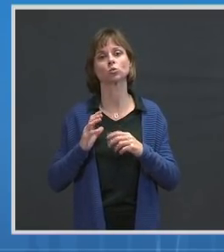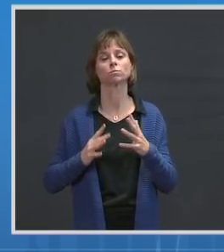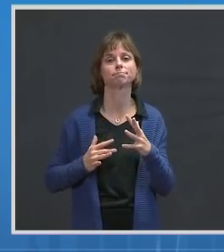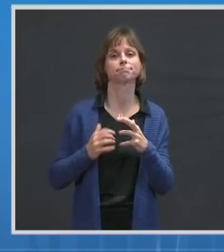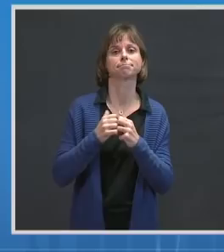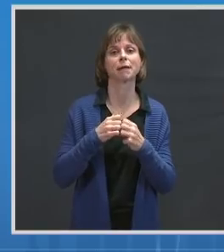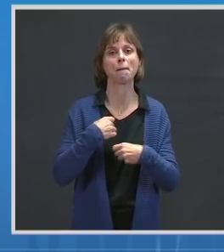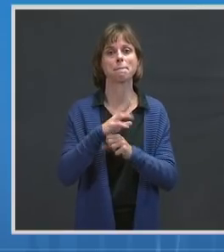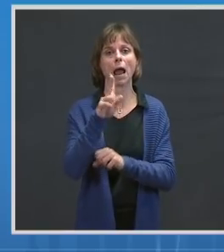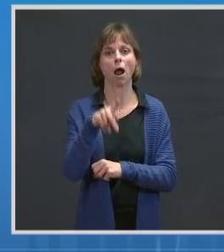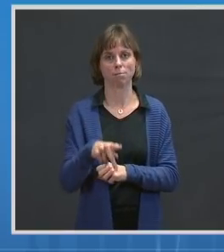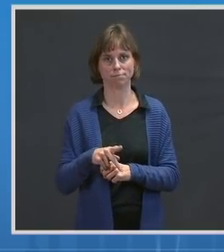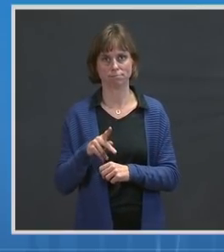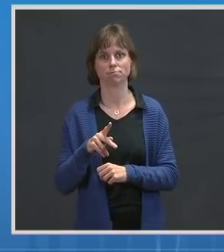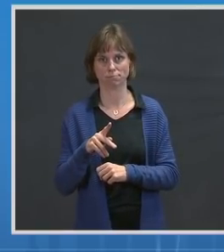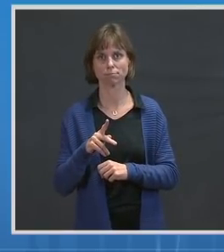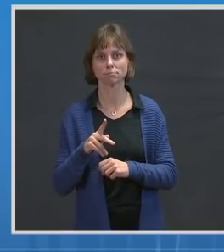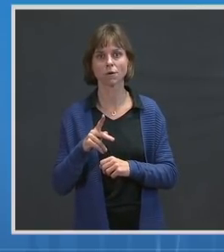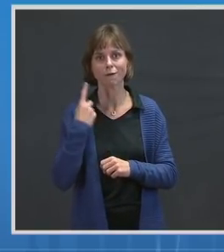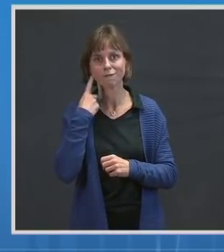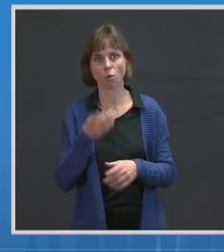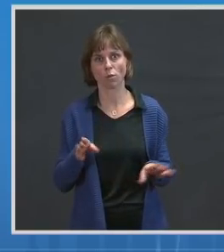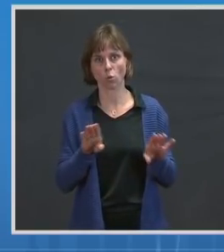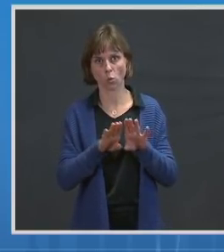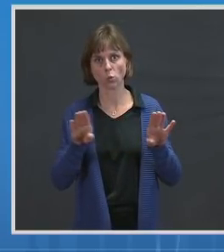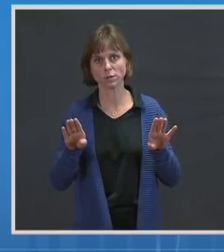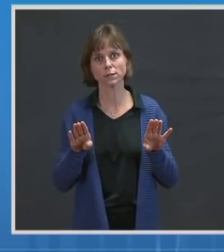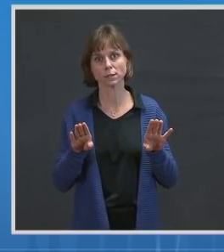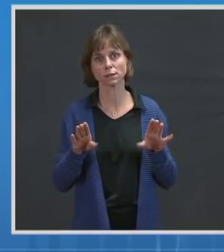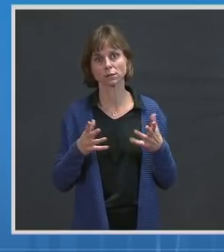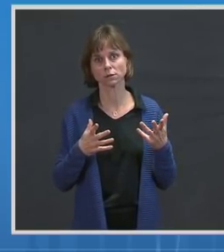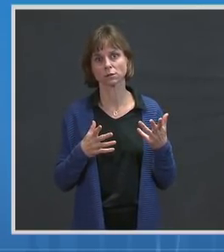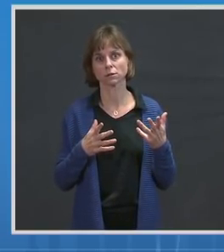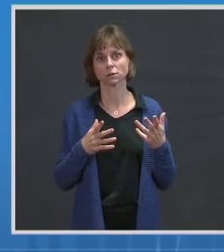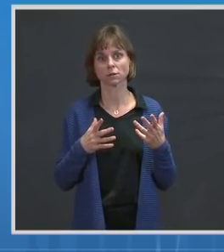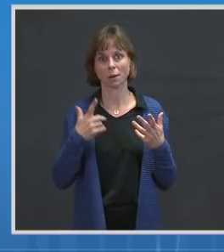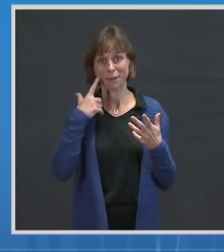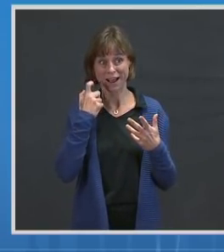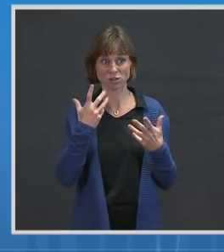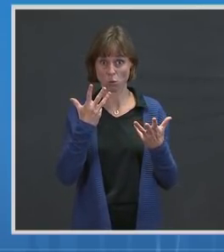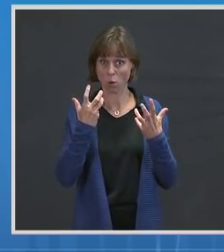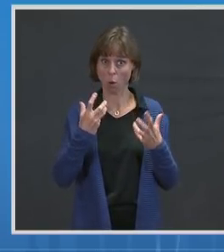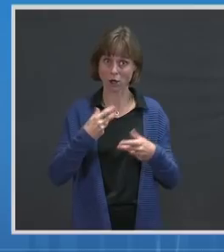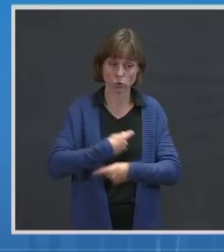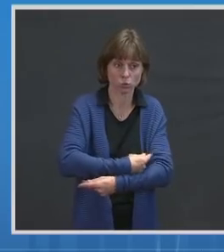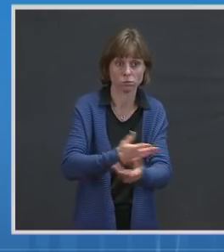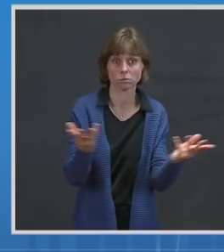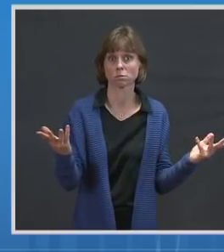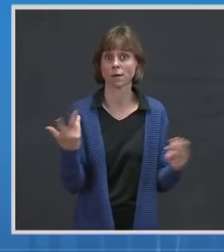consistent with distributing the vaccine to people as efficiently and equitably as possible.